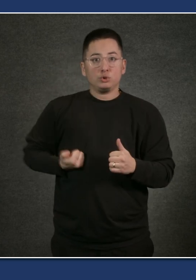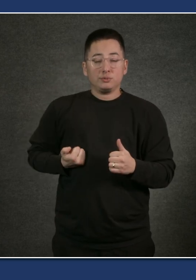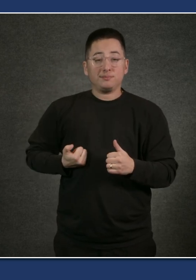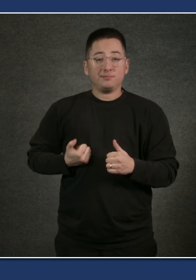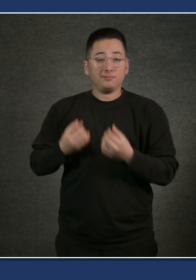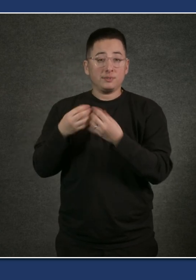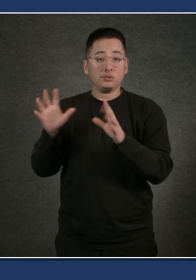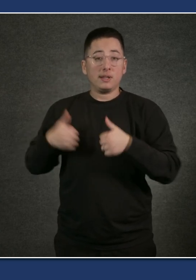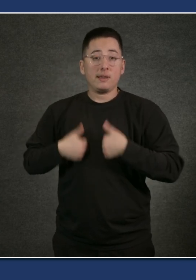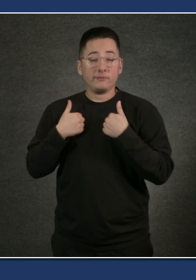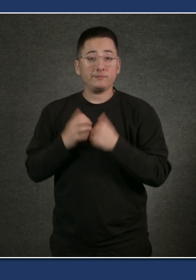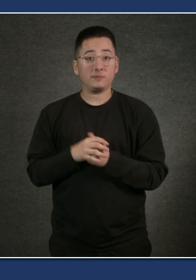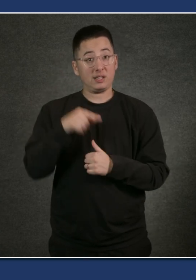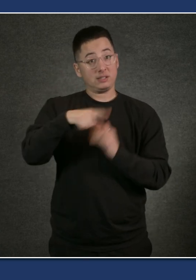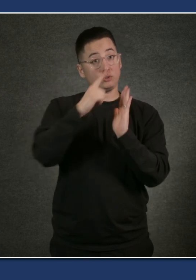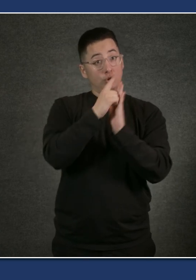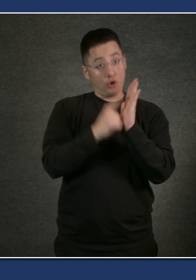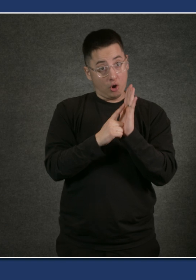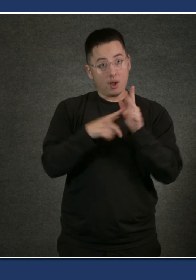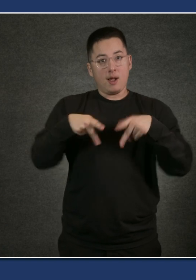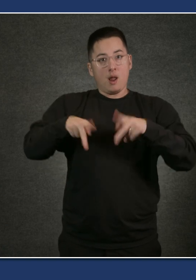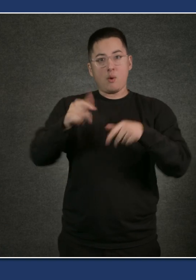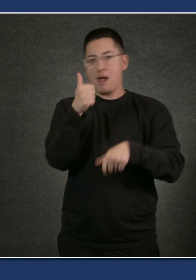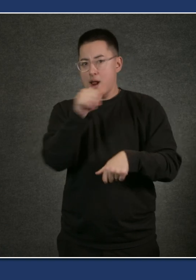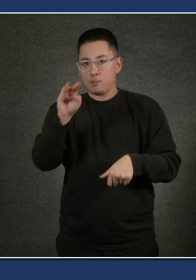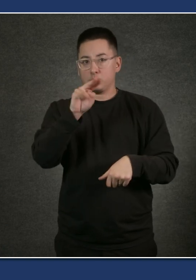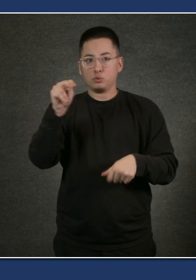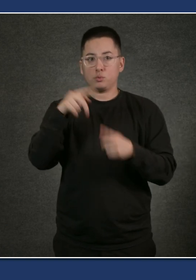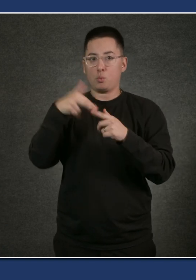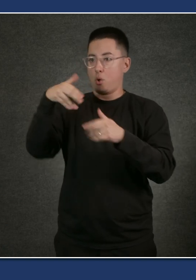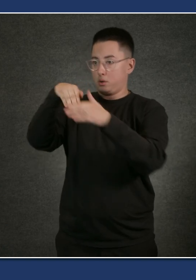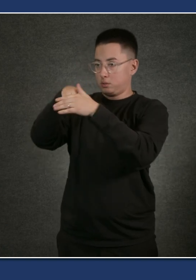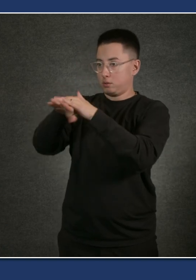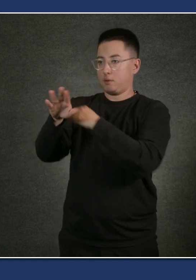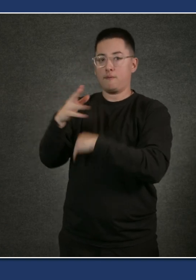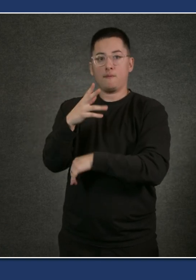This new law allows any Minnesotan to walk